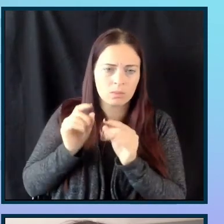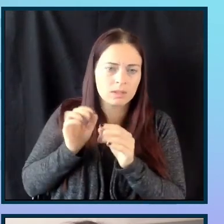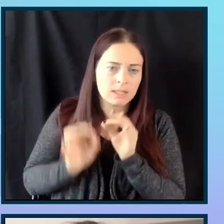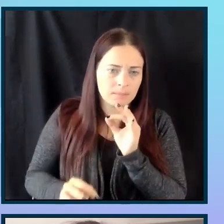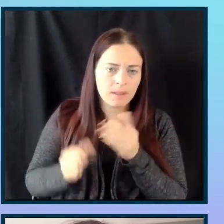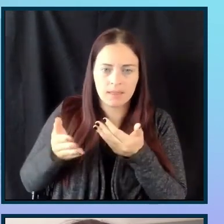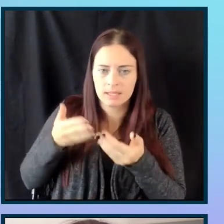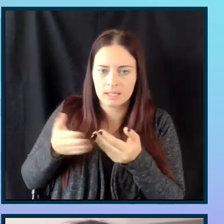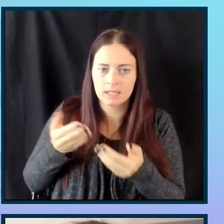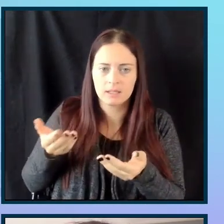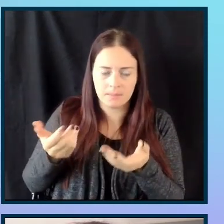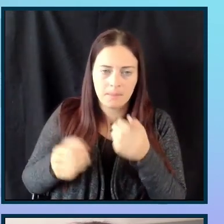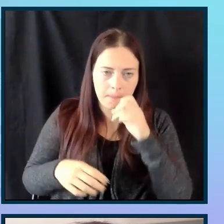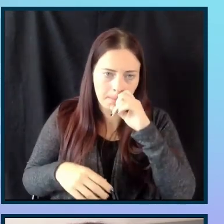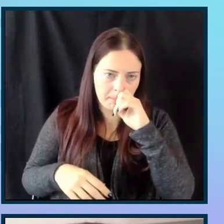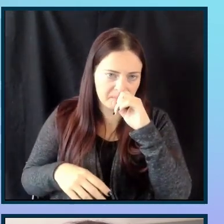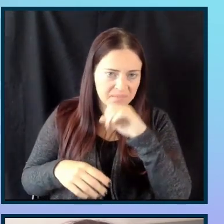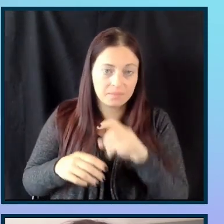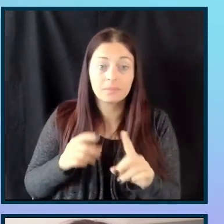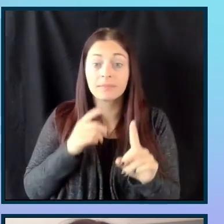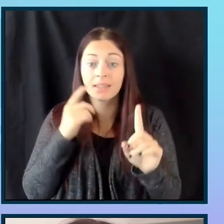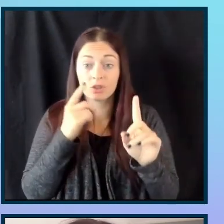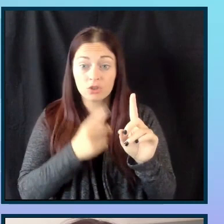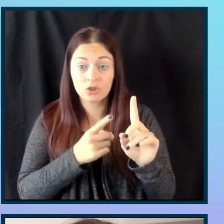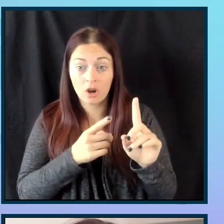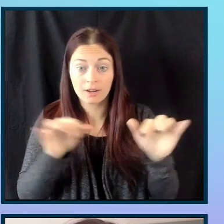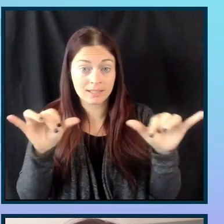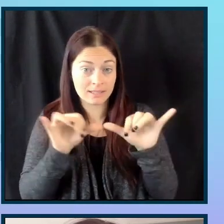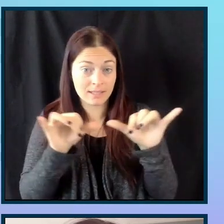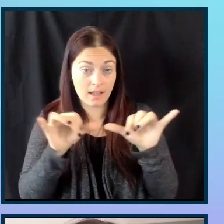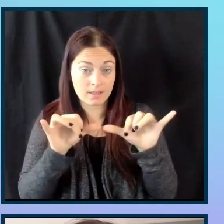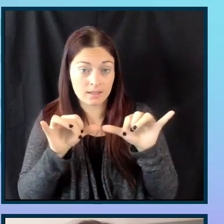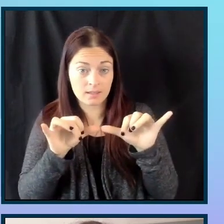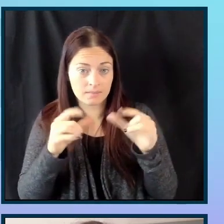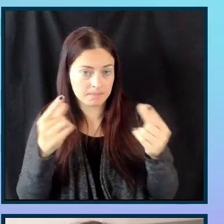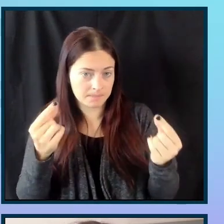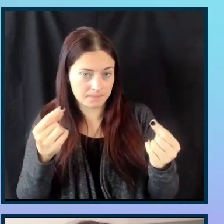Target size is the success criterion